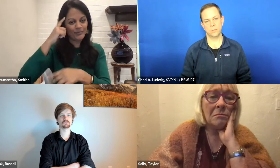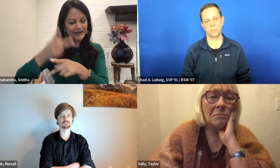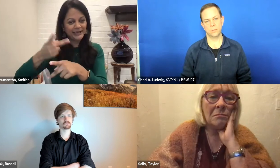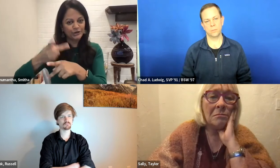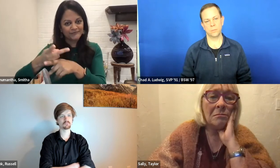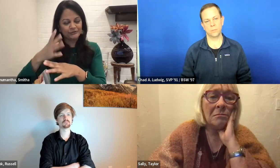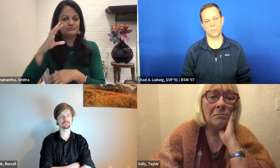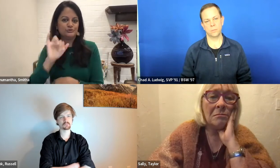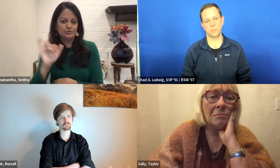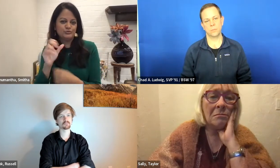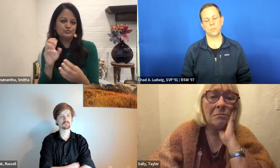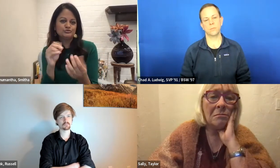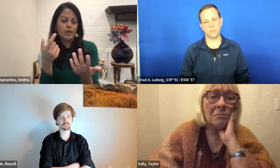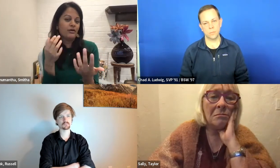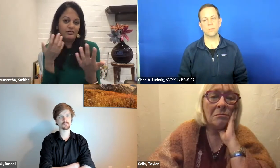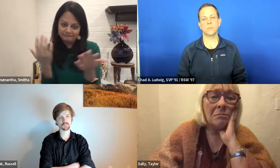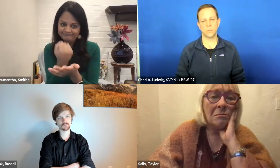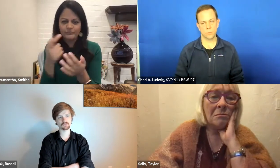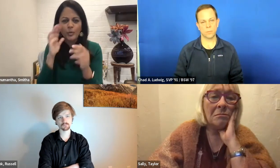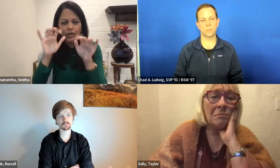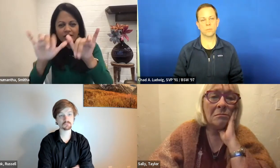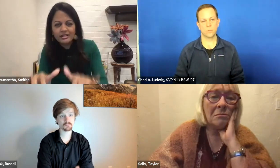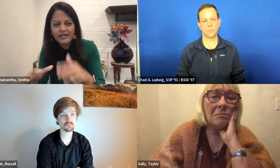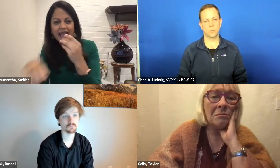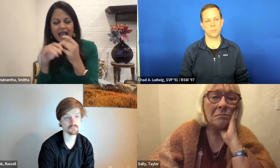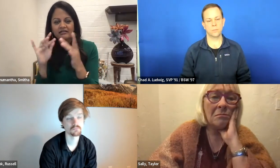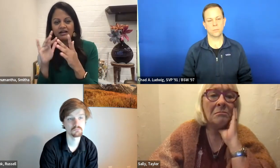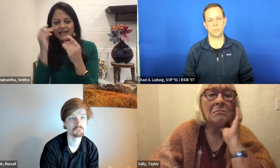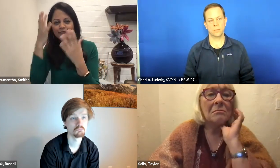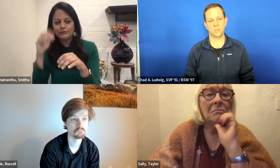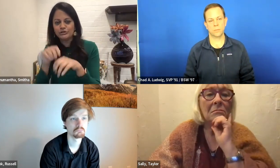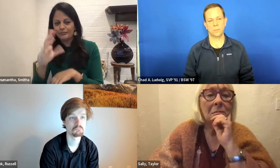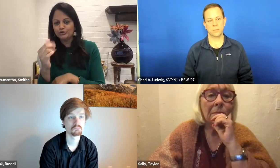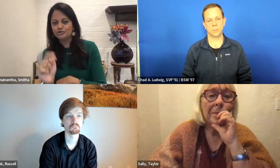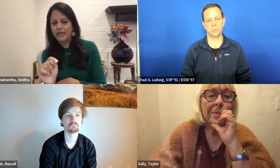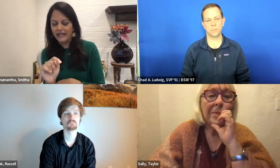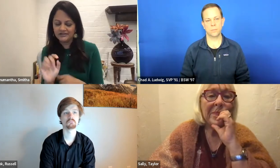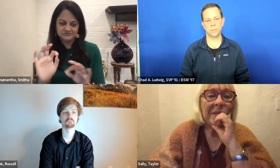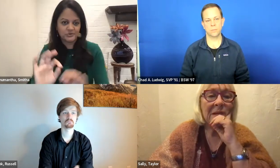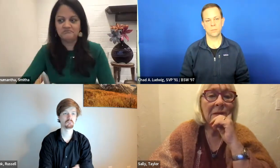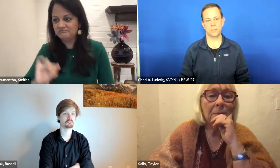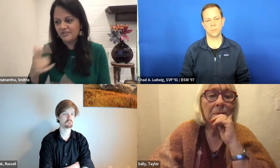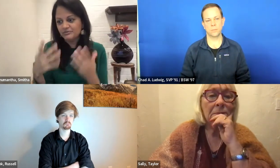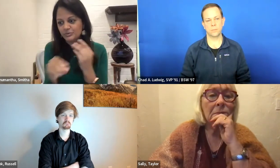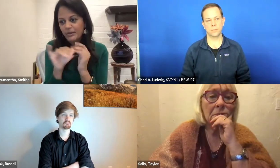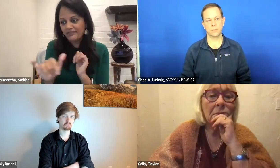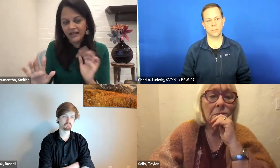on training for caregivers, so take advantage of that. We can add the contact information in the chat